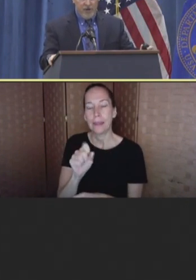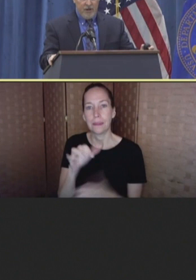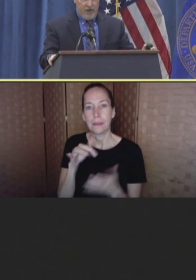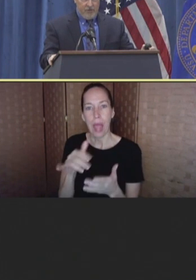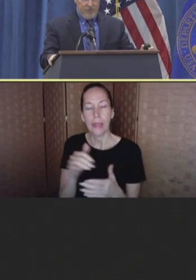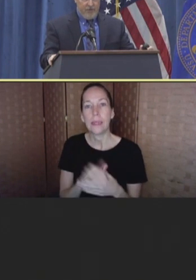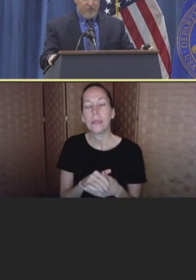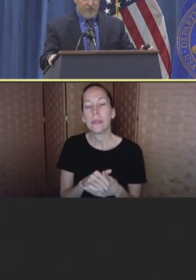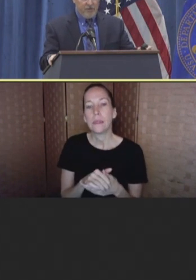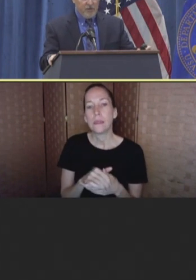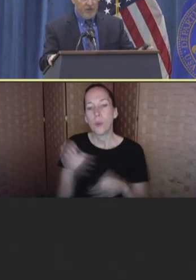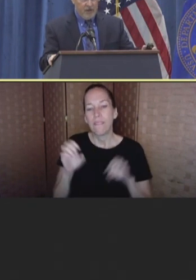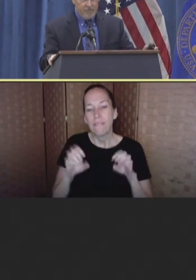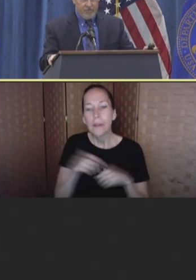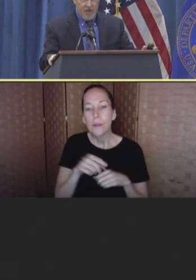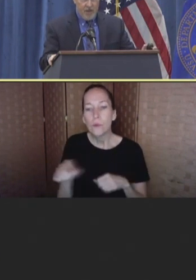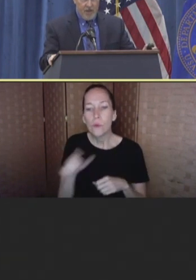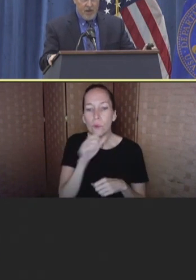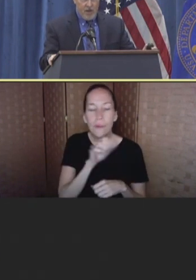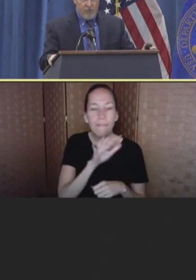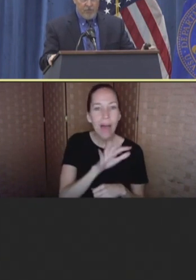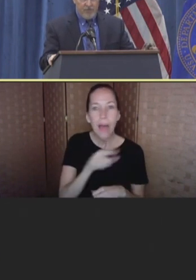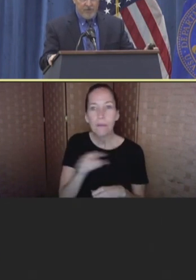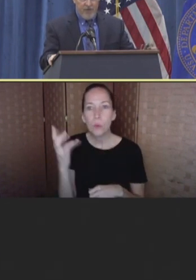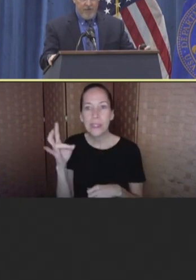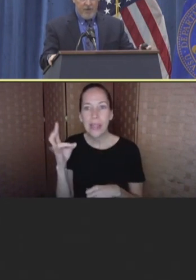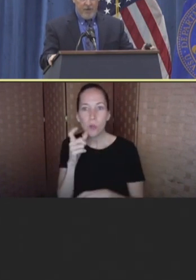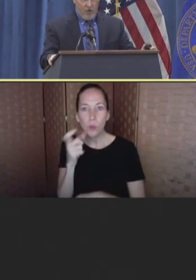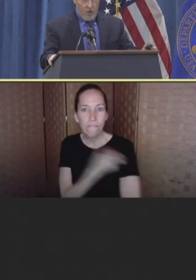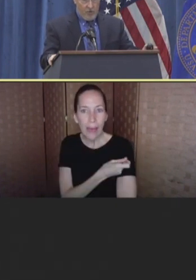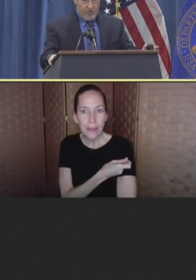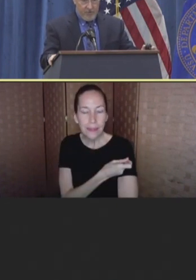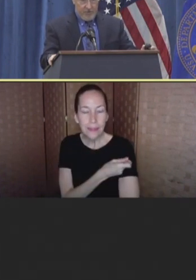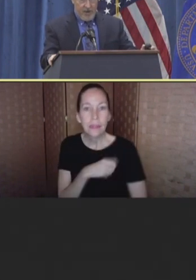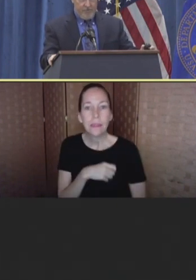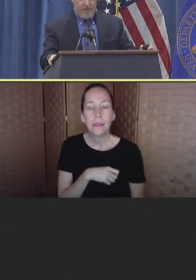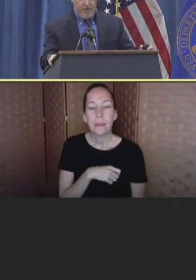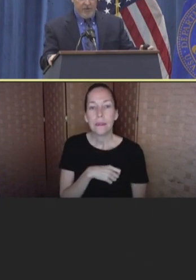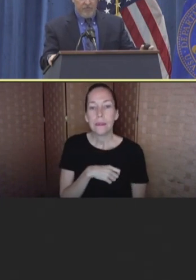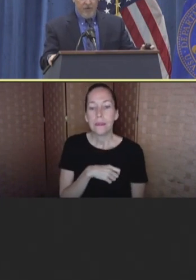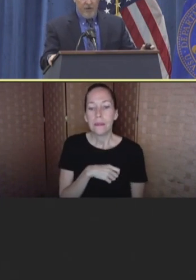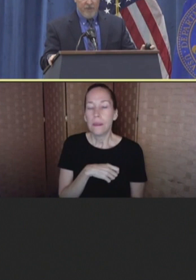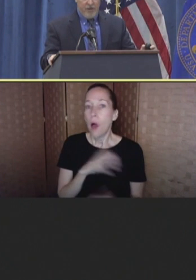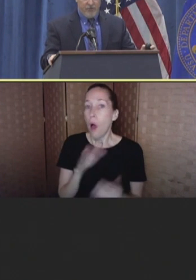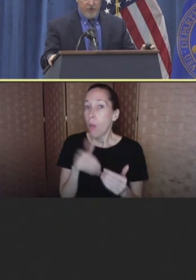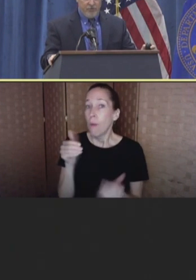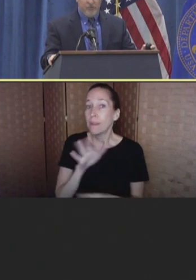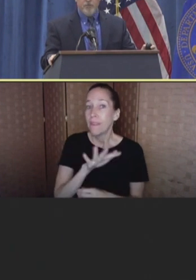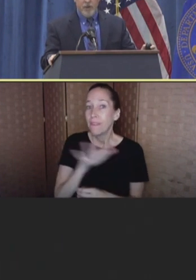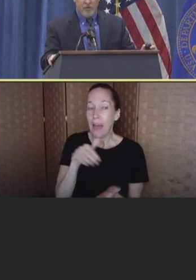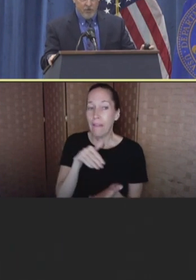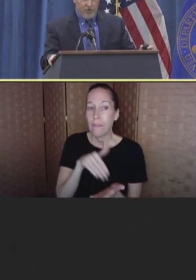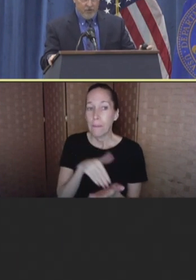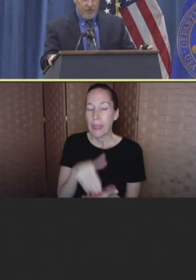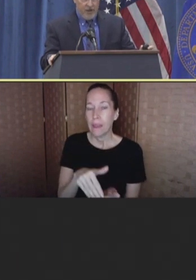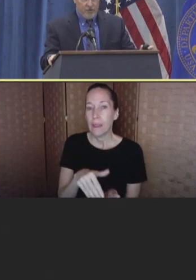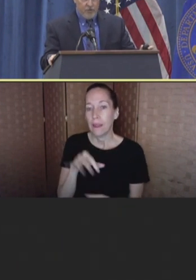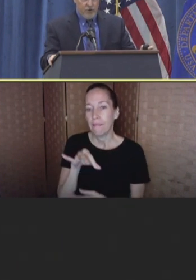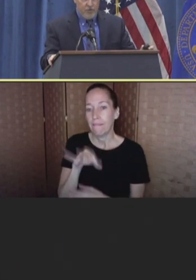at age 5 to 17. Over 55 -- or almost 55 million Pfizer doses administered to this age group.